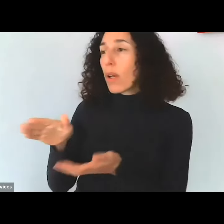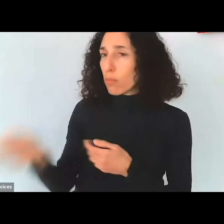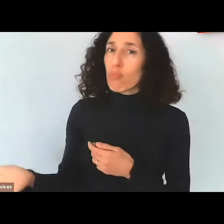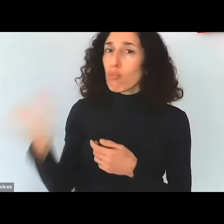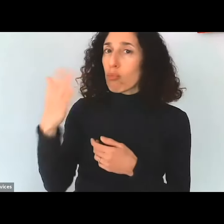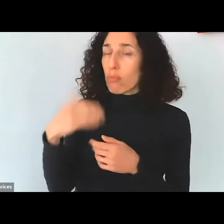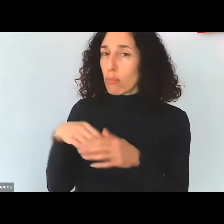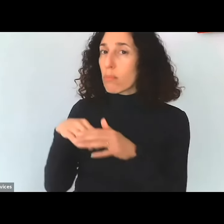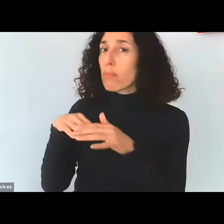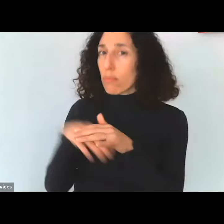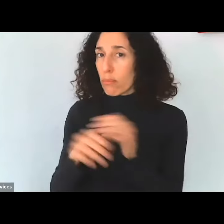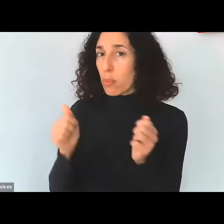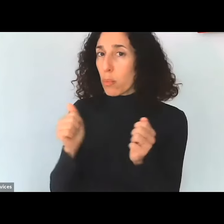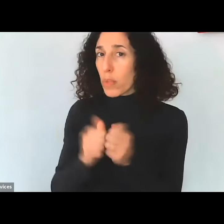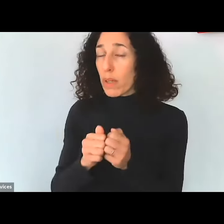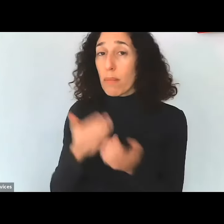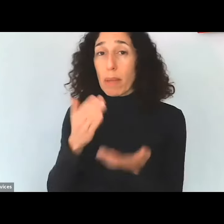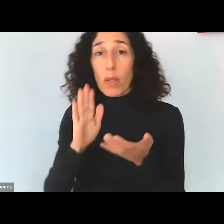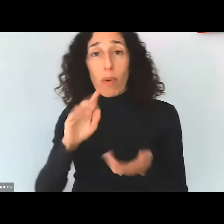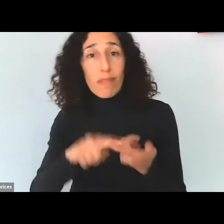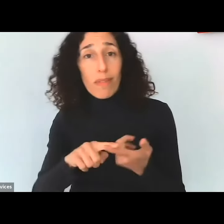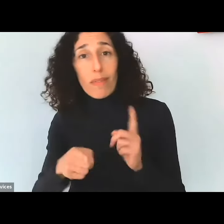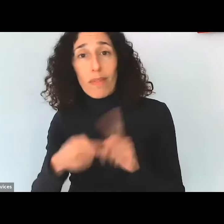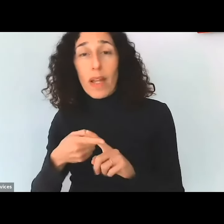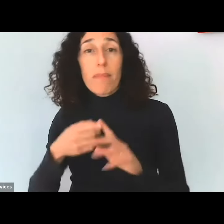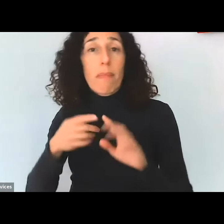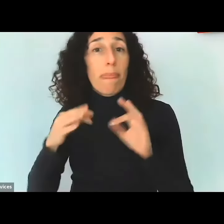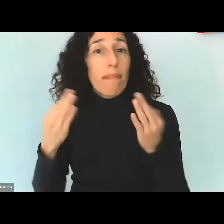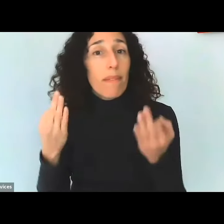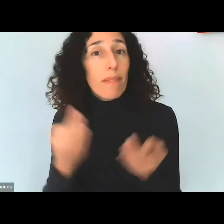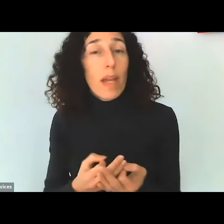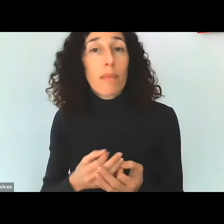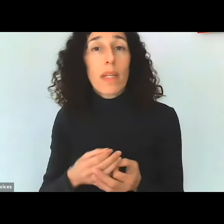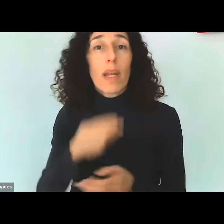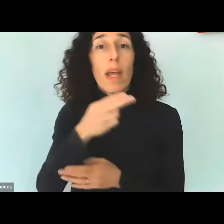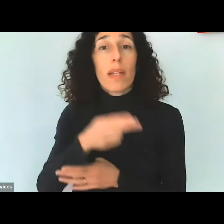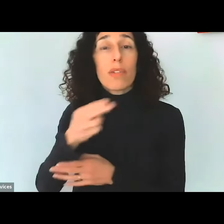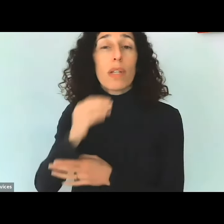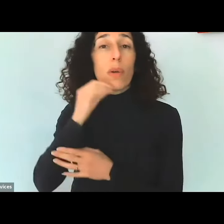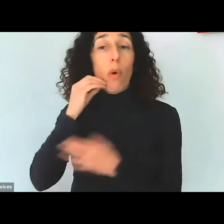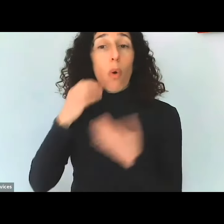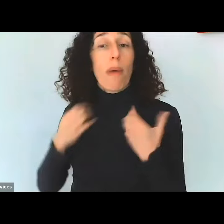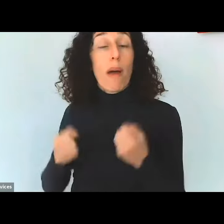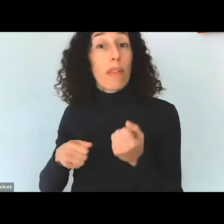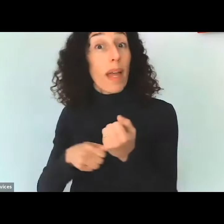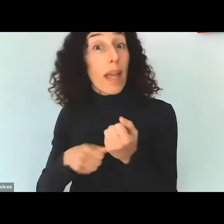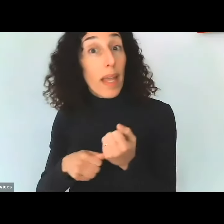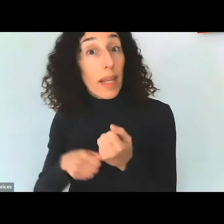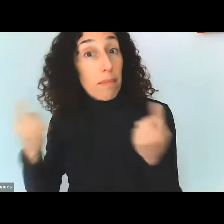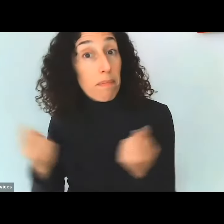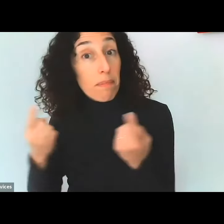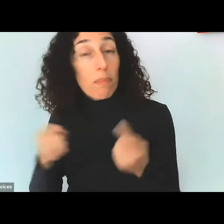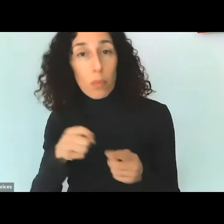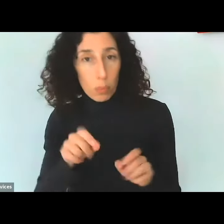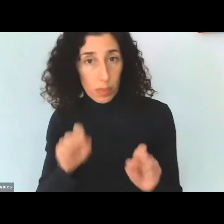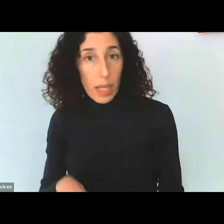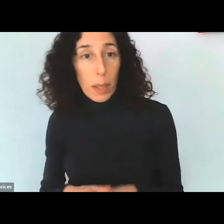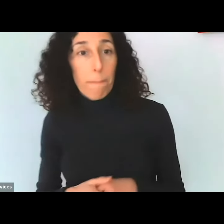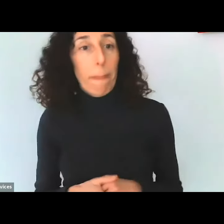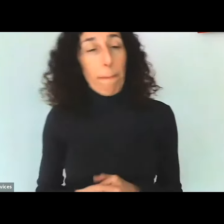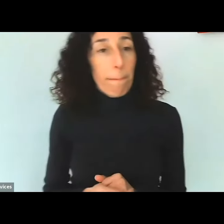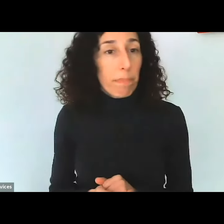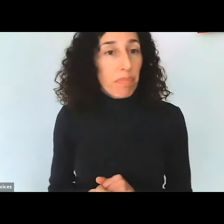In our city locations, you are also able to bring in someone to help you, a friend or a family member can come with you if you need additional support on the day of your appointment. They will let them in. And if you also have a home health health aide that will accompany you on the day of your vaccination, you will also be able to come in with that home health aide. It may not be possible to schedule your appointment at the same time, or together, but